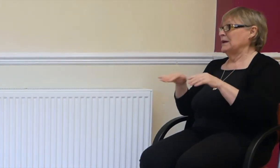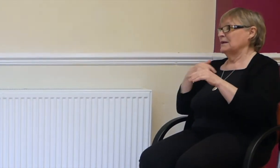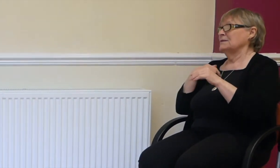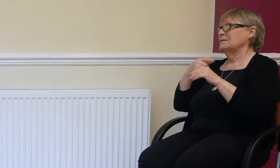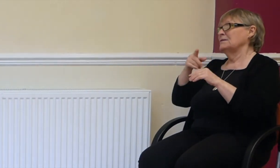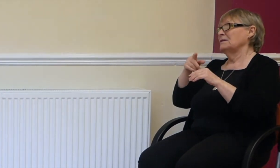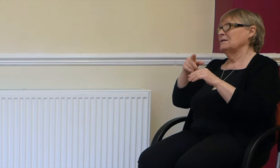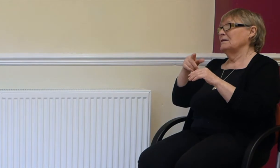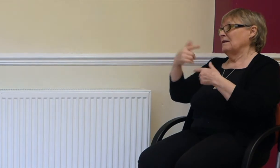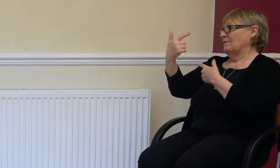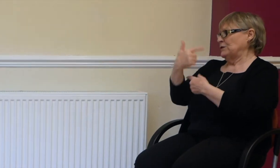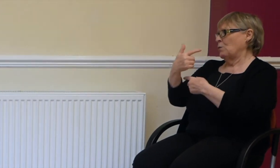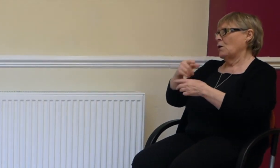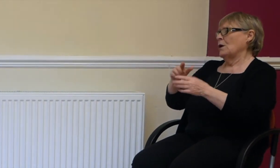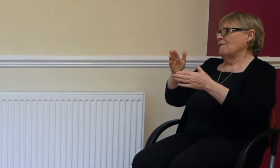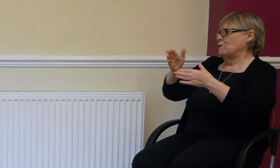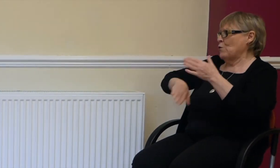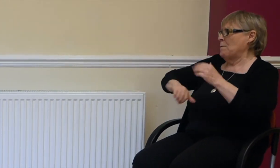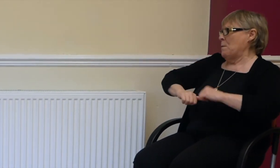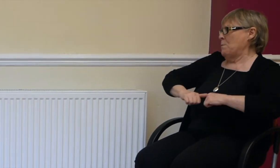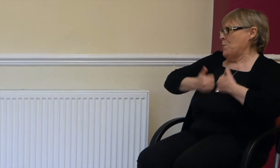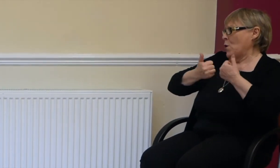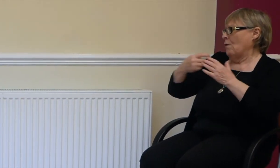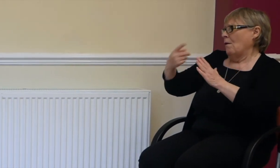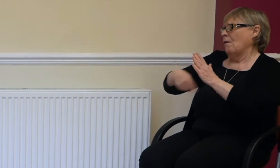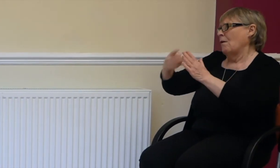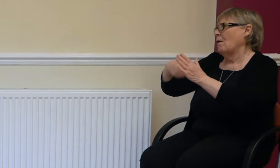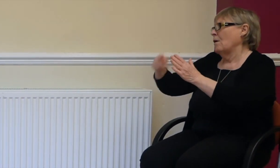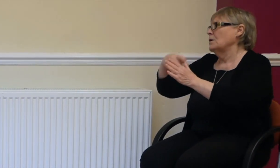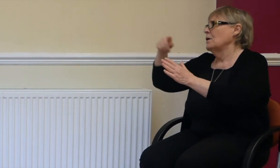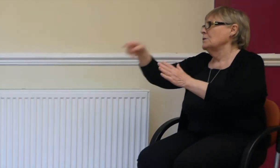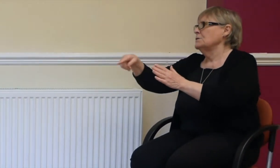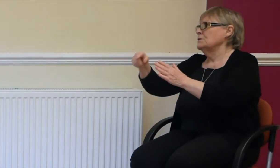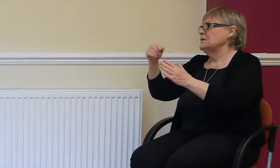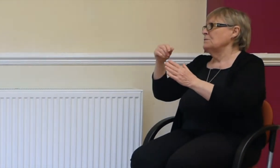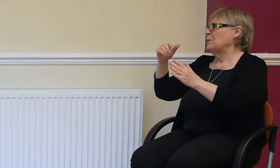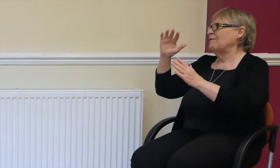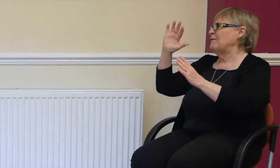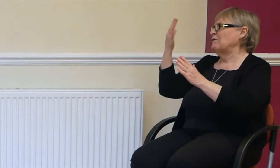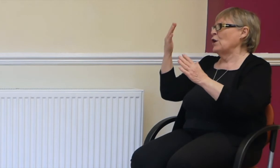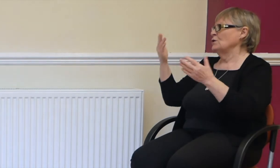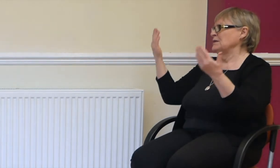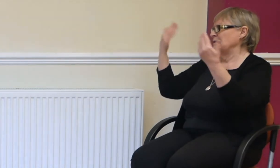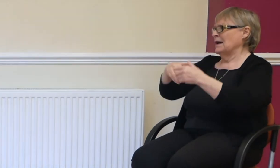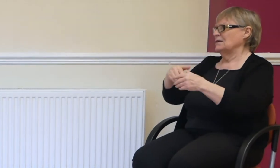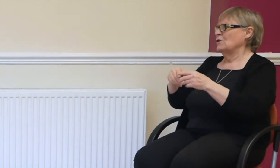I remember them filming us all day - from morning till 5pm!